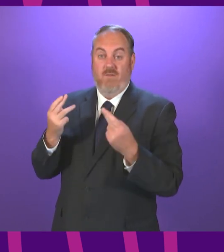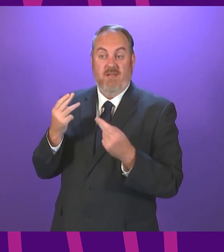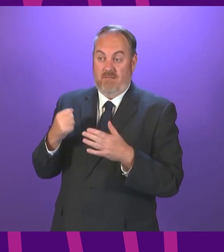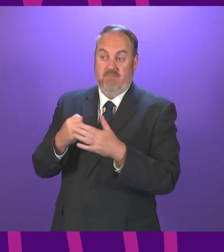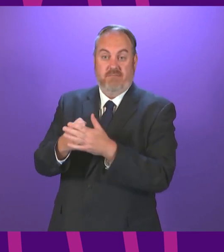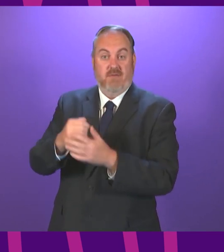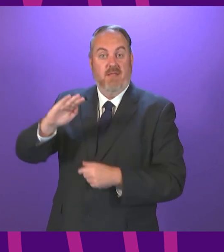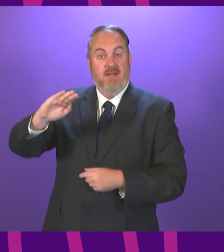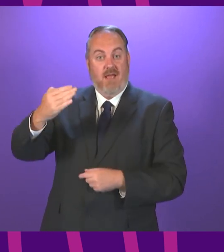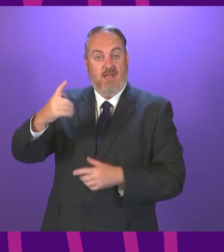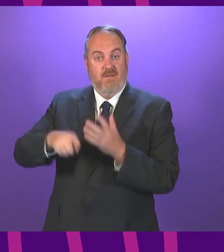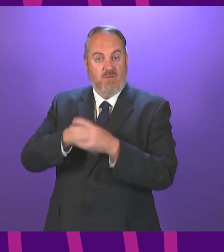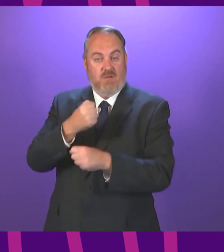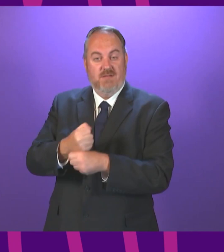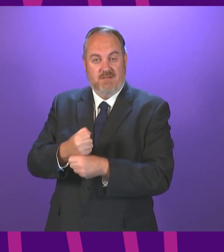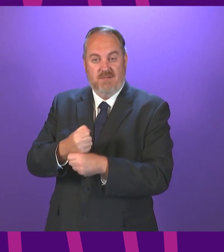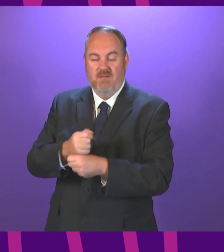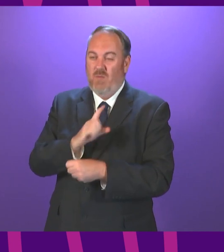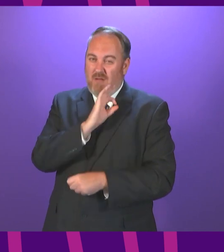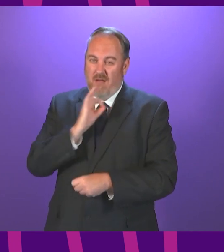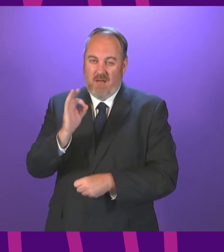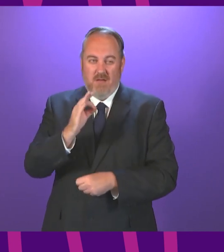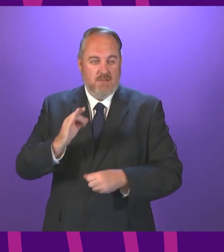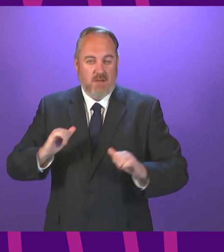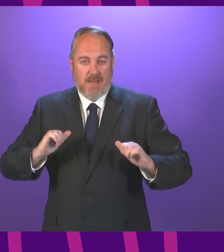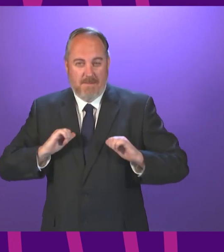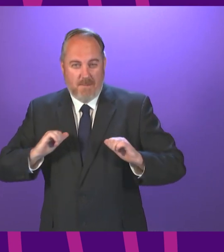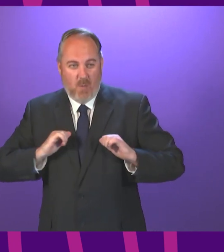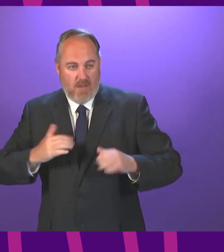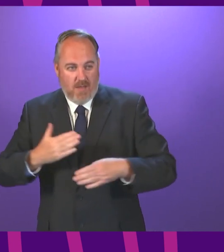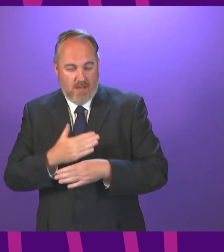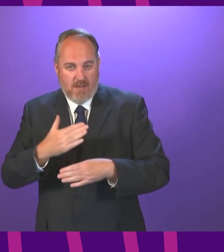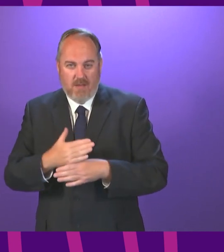we will continue to ask employers to support home working where possible. I know that that will be